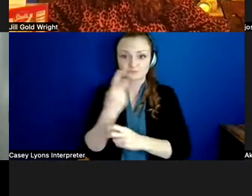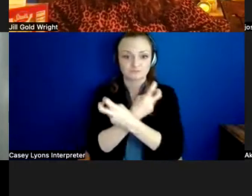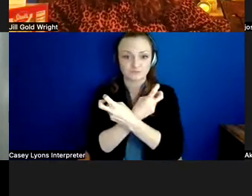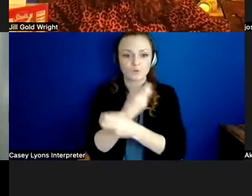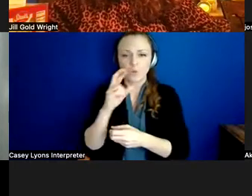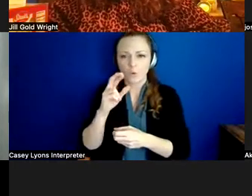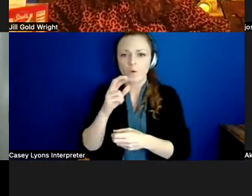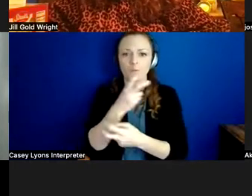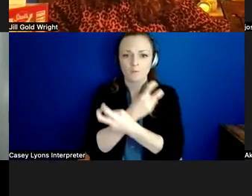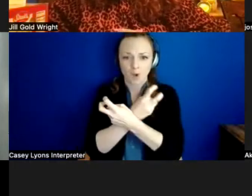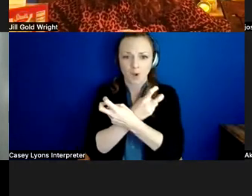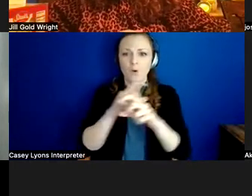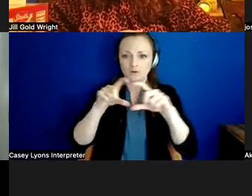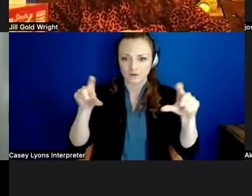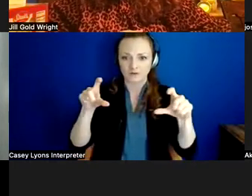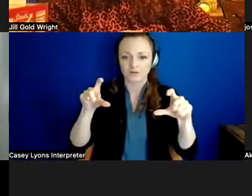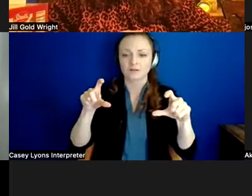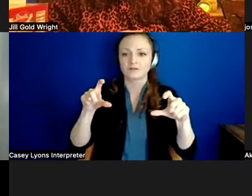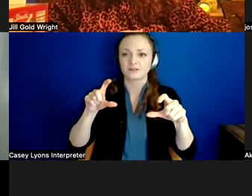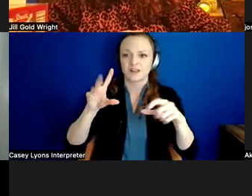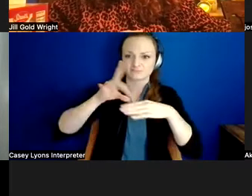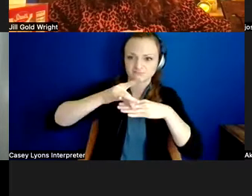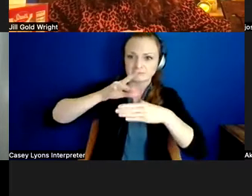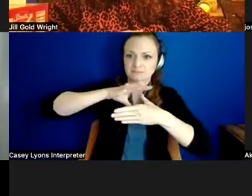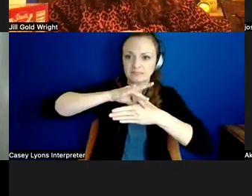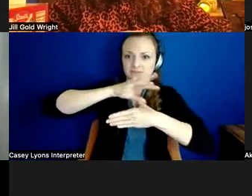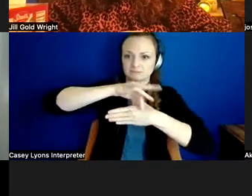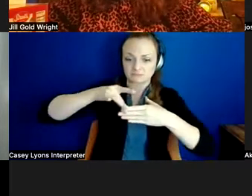meat on it, and then you eat the meat, and then you use the bone like, Is there ever